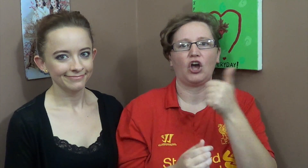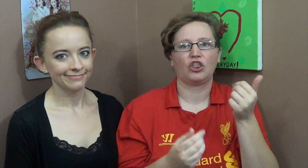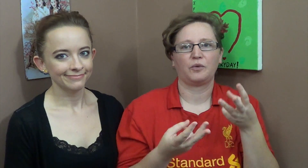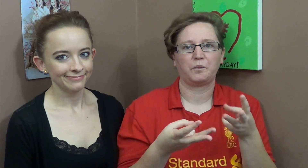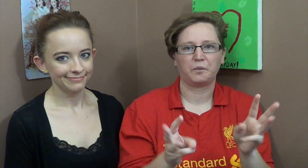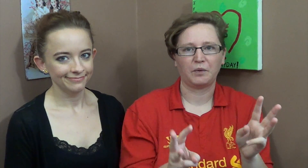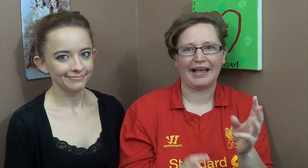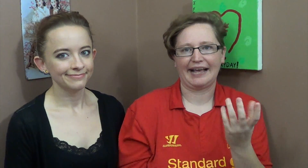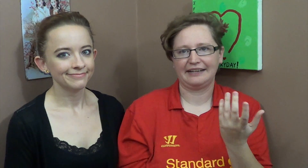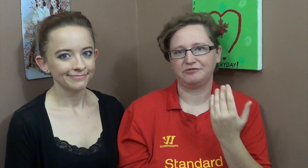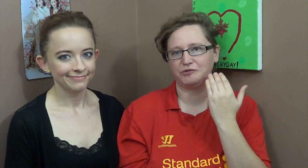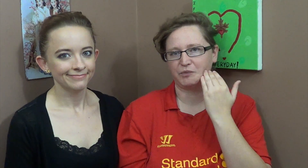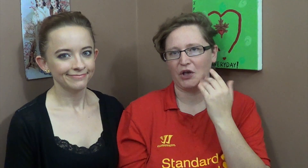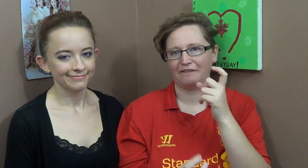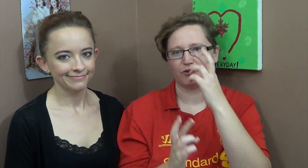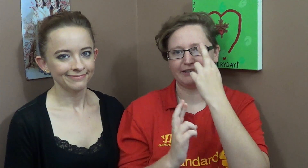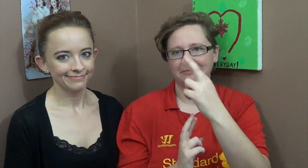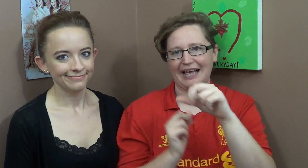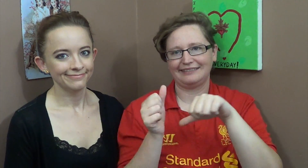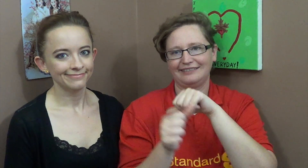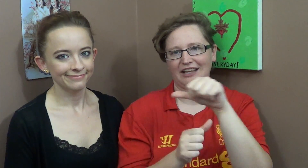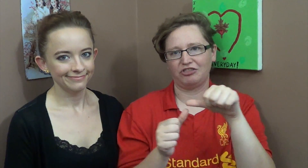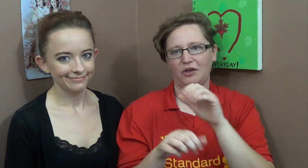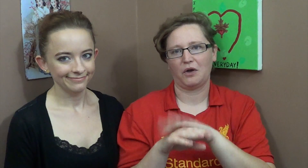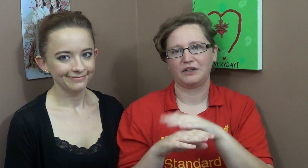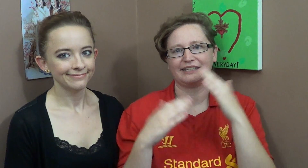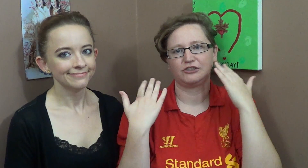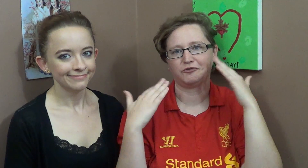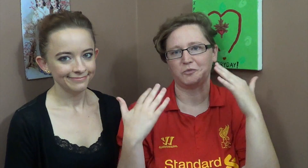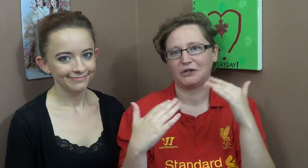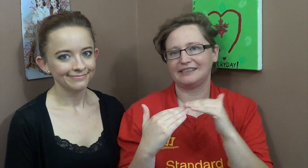Find another way to respect each other on